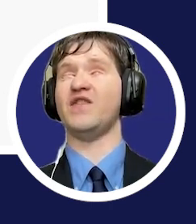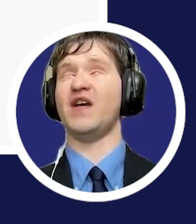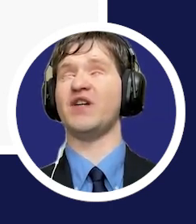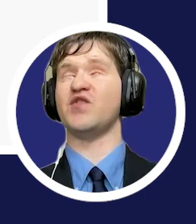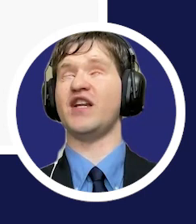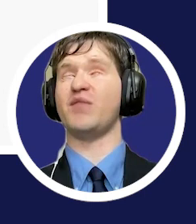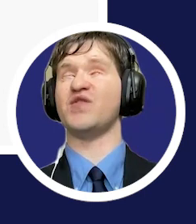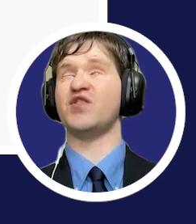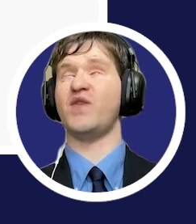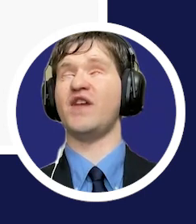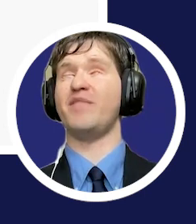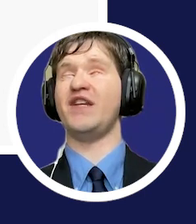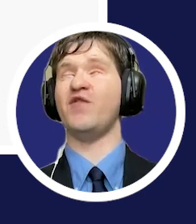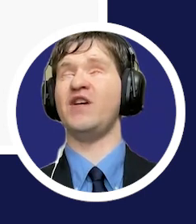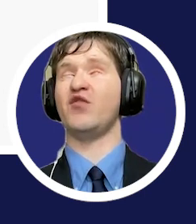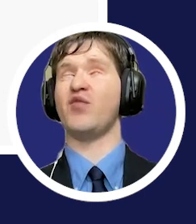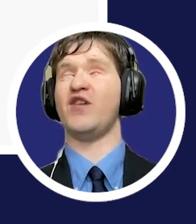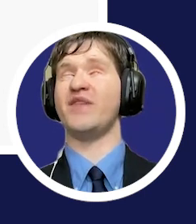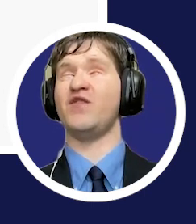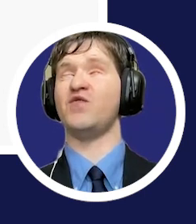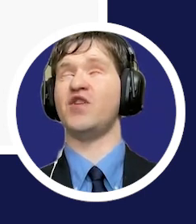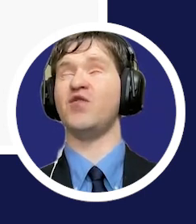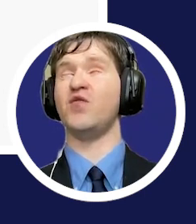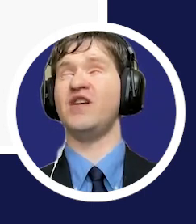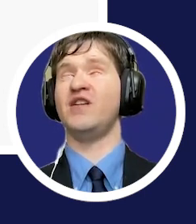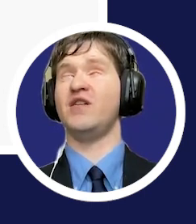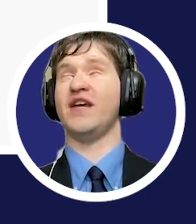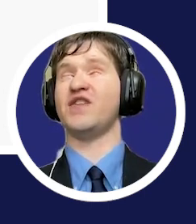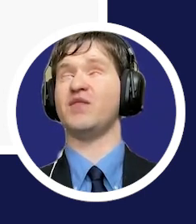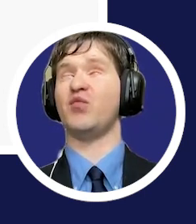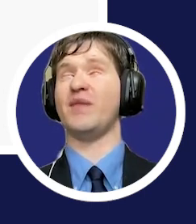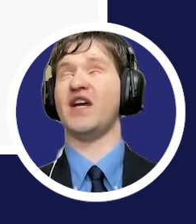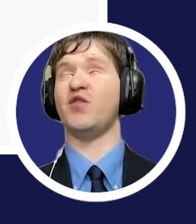except a sighted person to read their menu. No Braille menus, no accessible website,